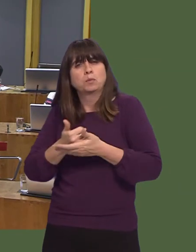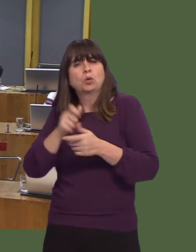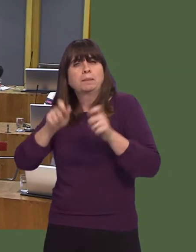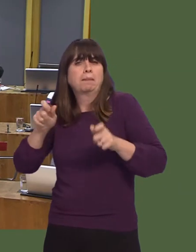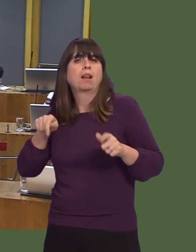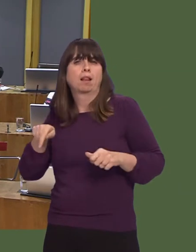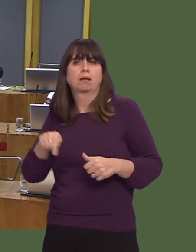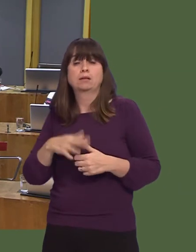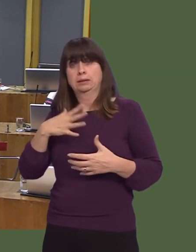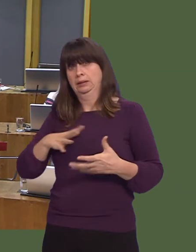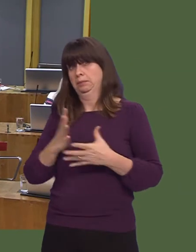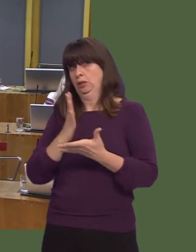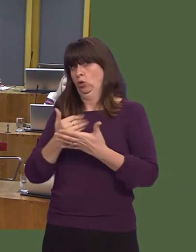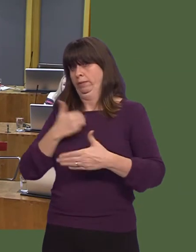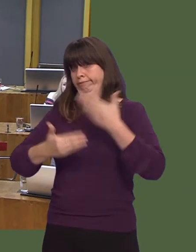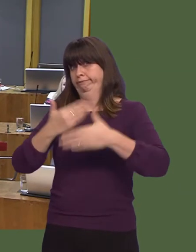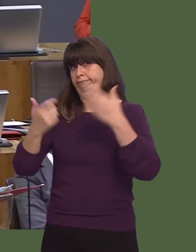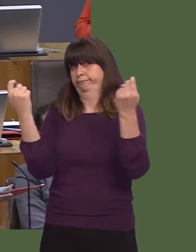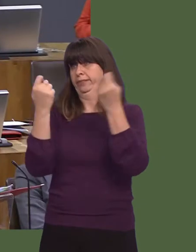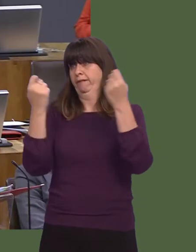we've been successful in doing thatóthat people don't actually become homeless. But